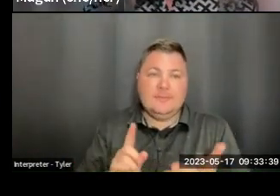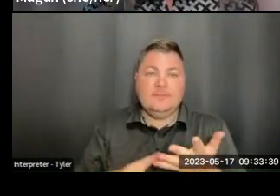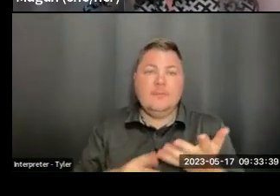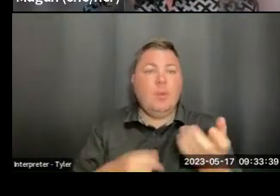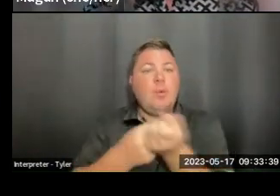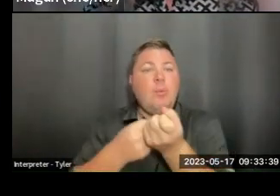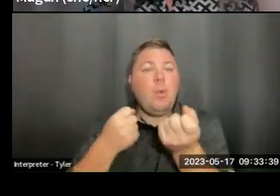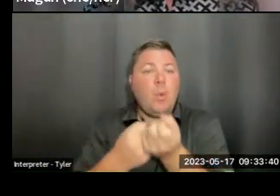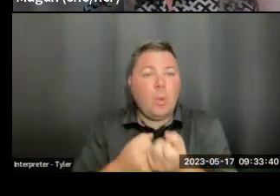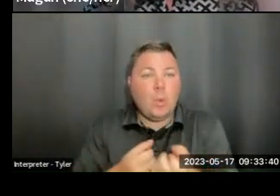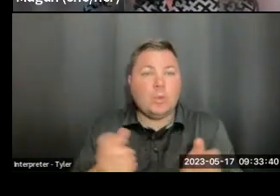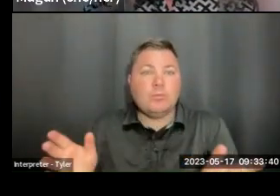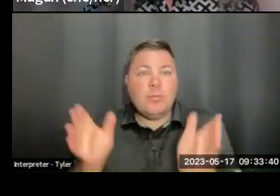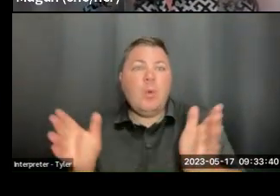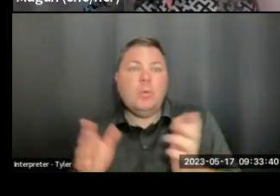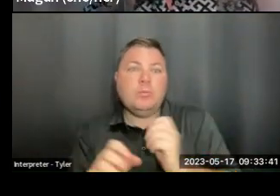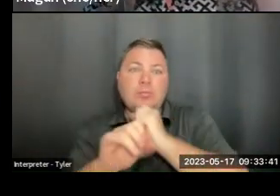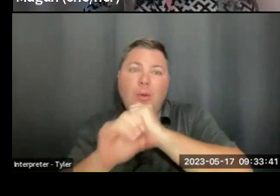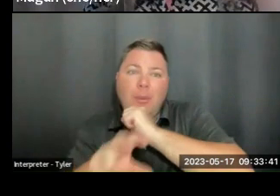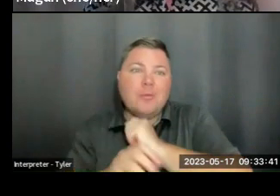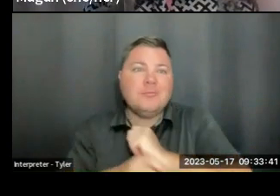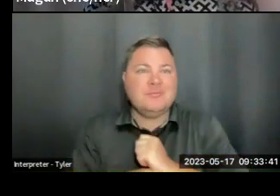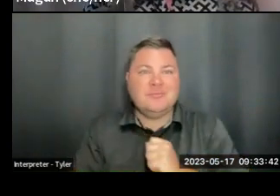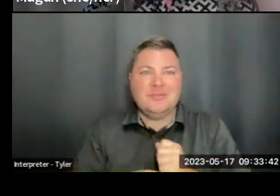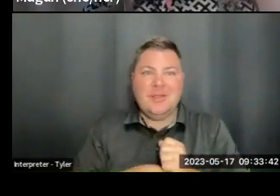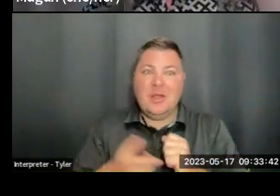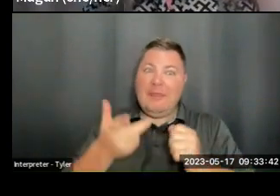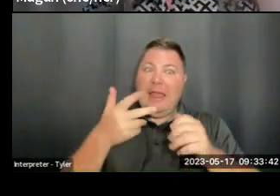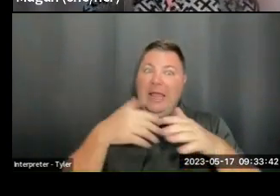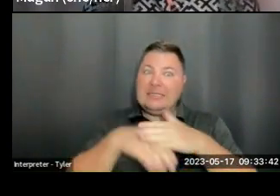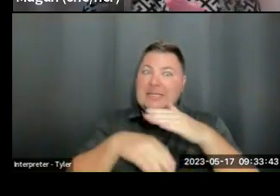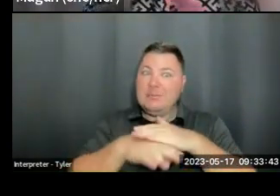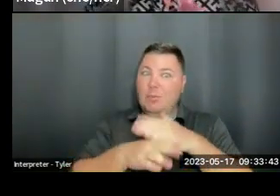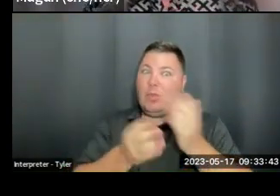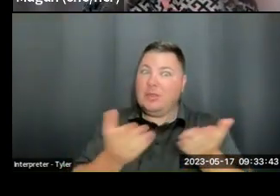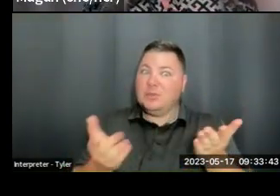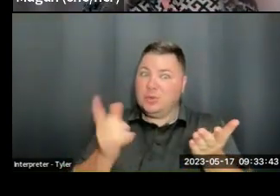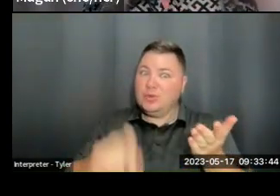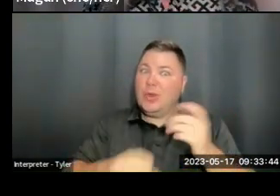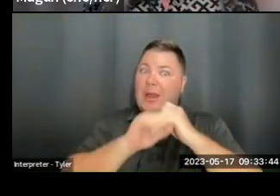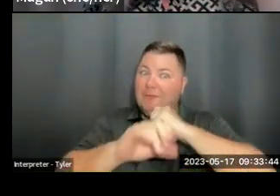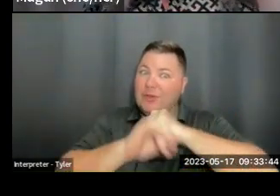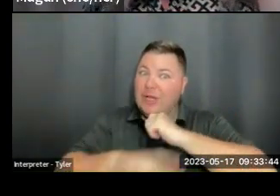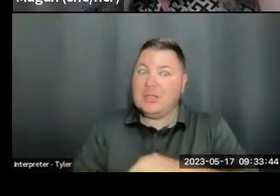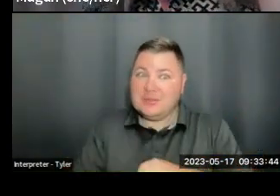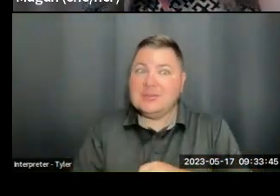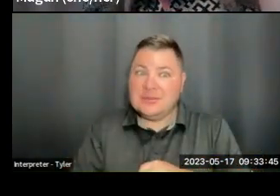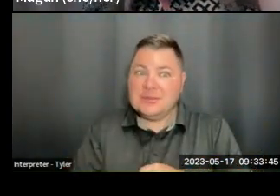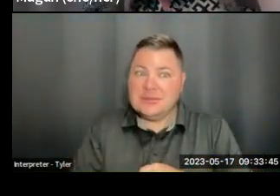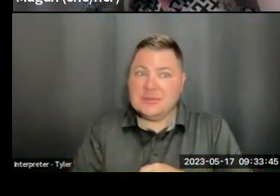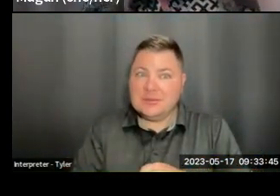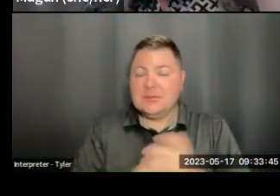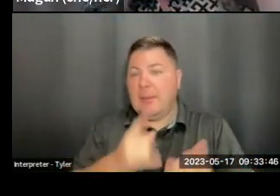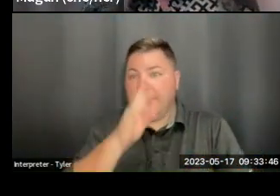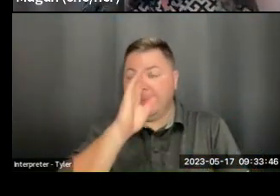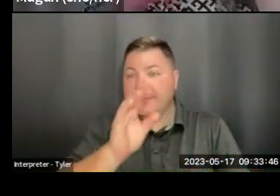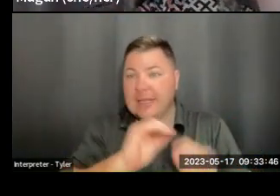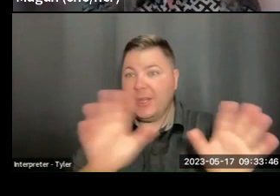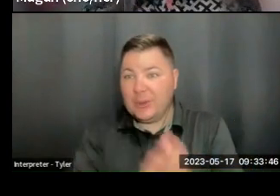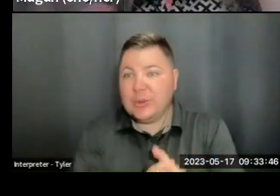Metro ticks or ticket master or anywhere anyone is answering the phone. They need to understand the services you provide. Promote.